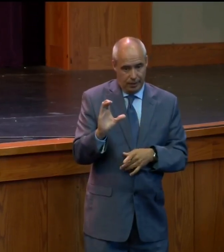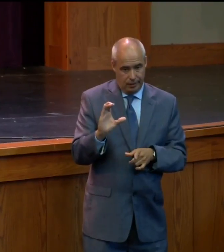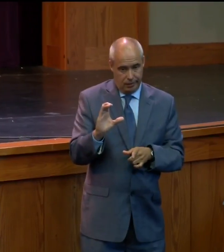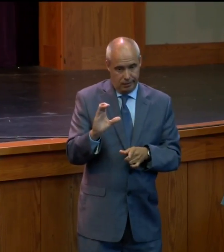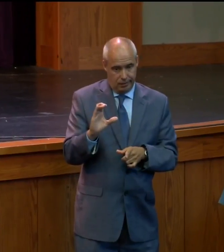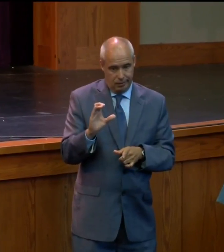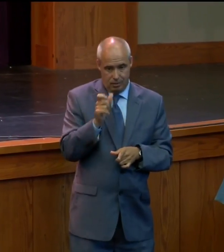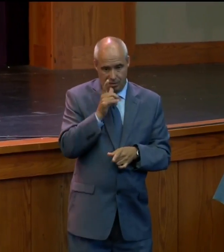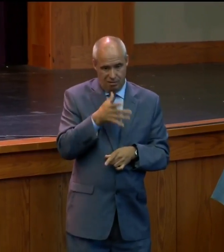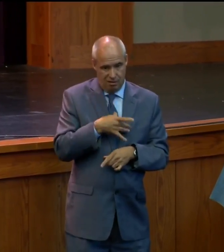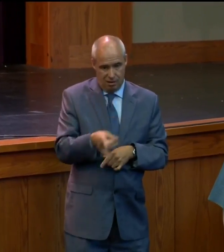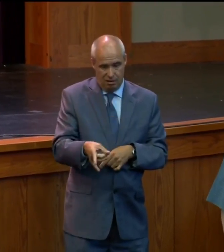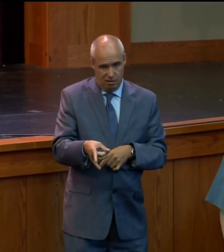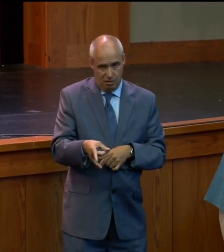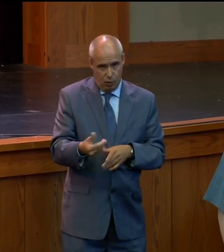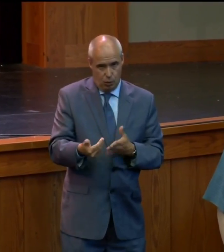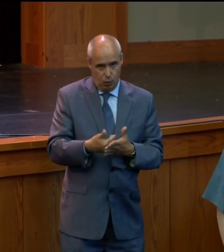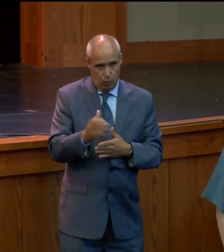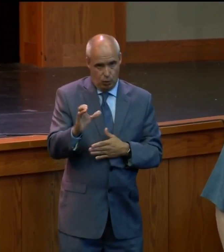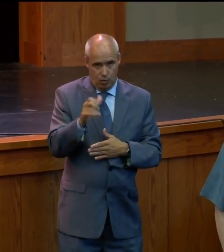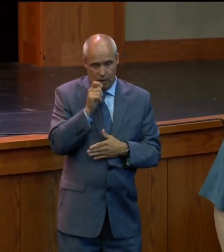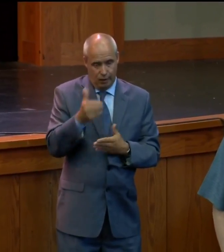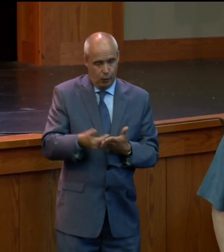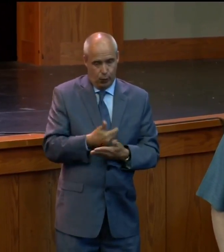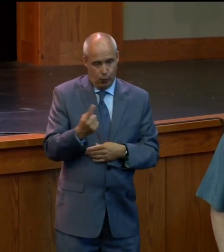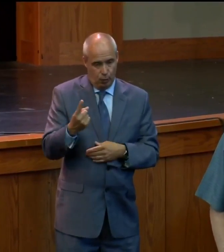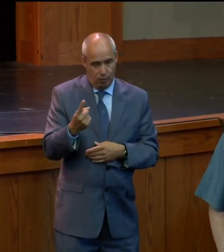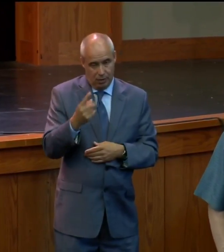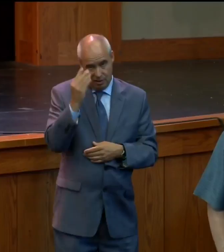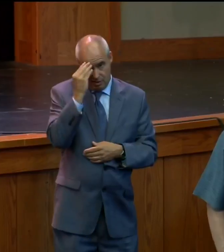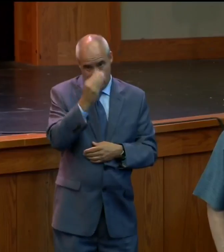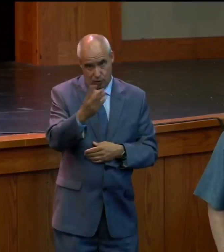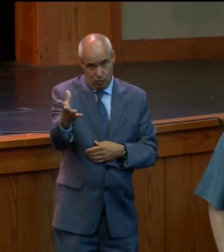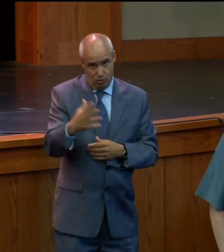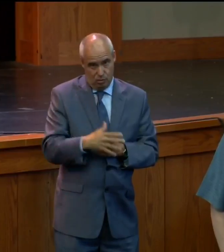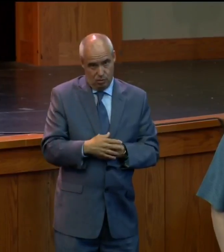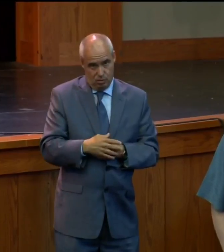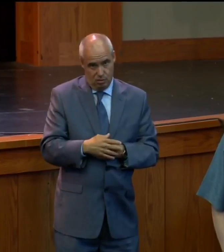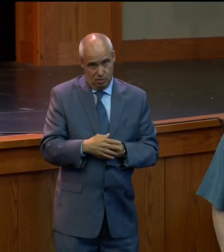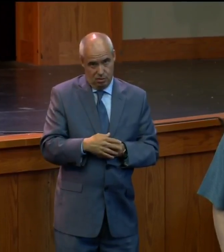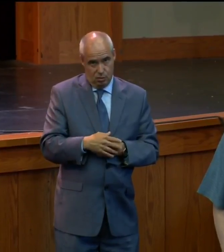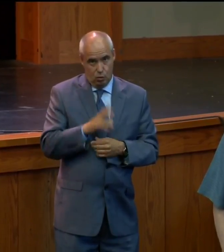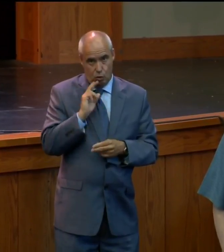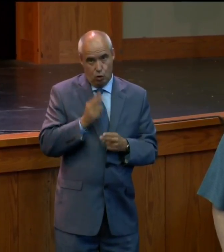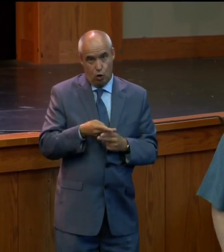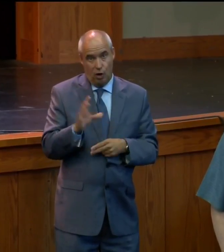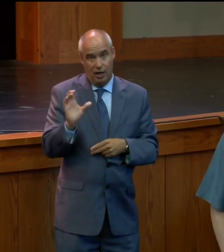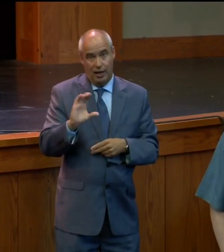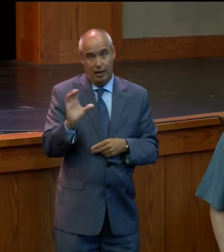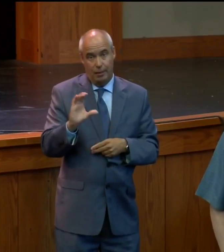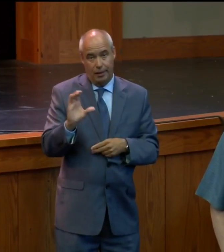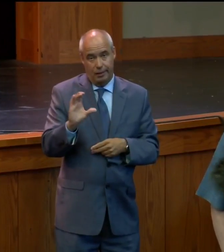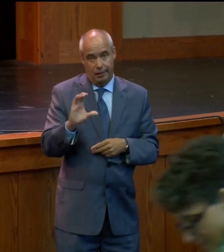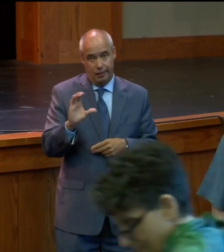I DON'T LIKE IT. WE'RE NOT NEW. LET ME TELL YOU, THIS HAS BEEN CALLED COLUMBIA, WE'RE NAMED